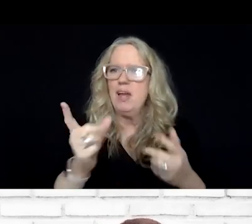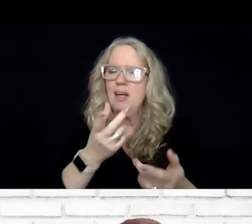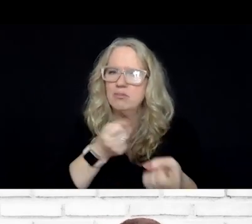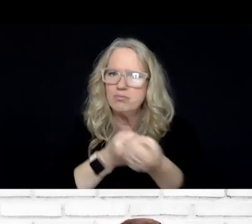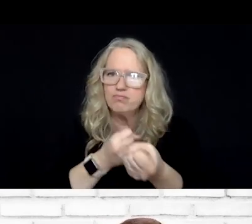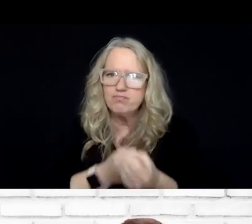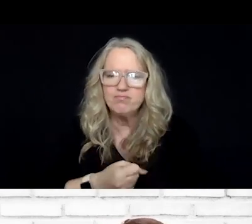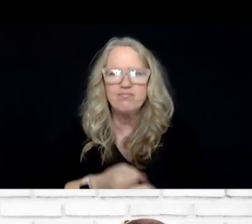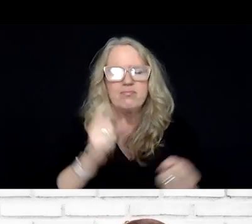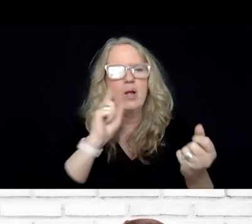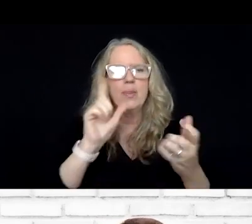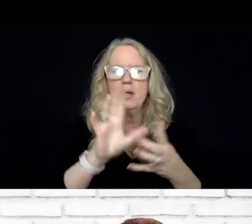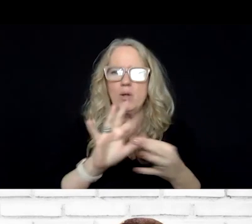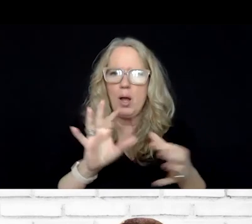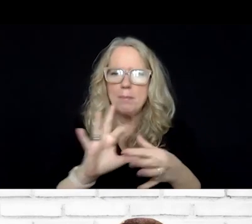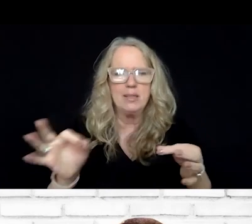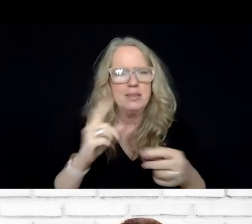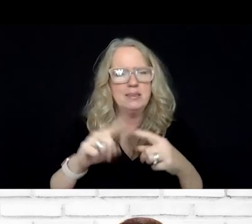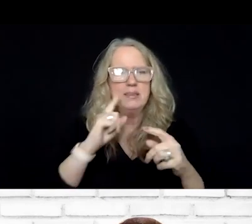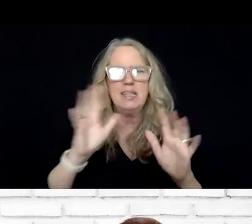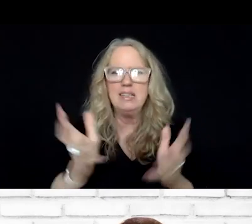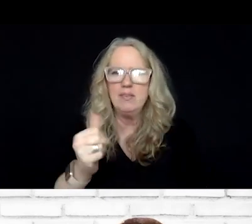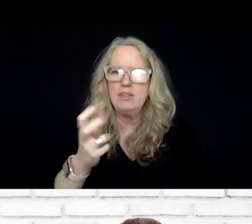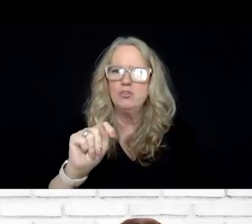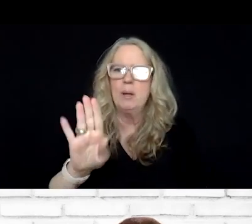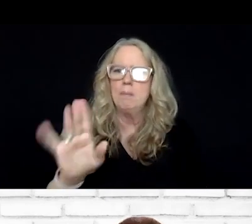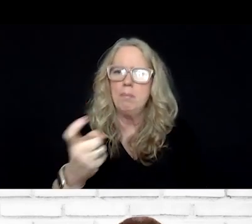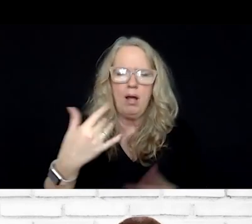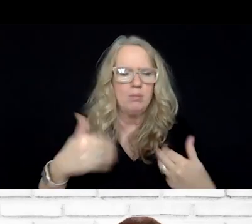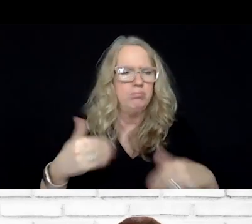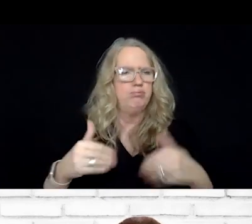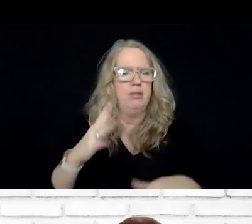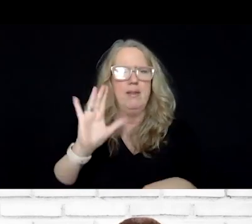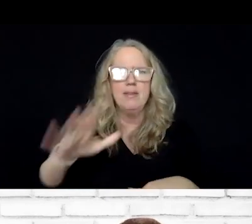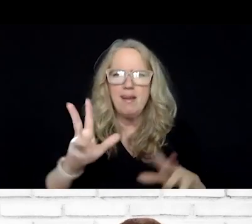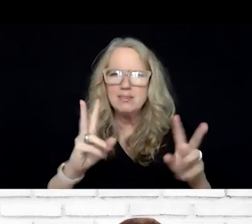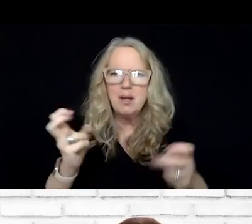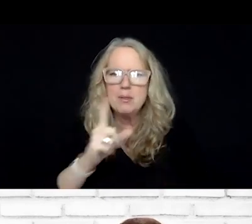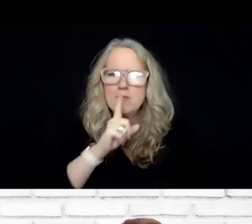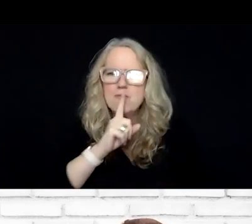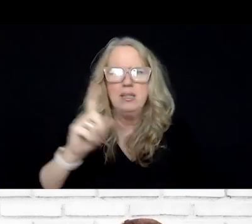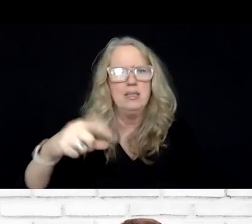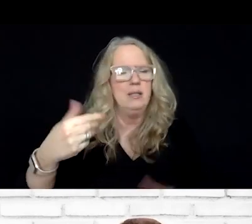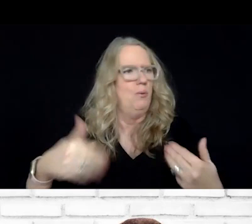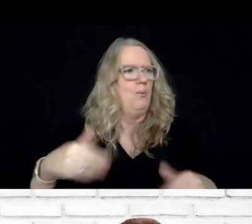THAT CAME THROUGH THE CHAT BOX. THIS IS SUCH A NEEDED TOPIC AND YOU GUYS COVERED IT SO BEAUTIFULLY.